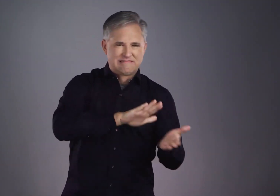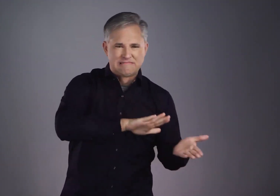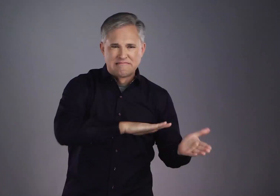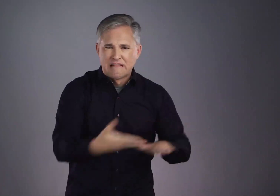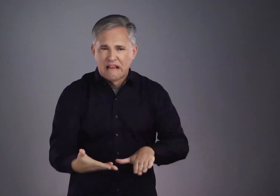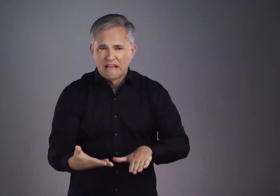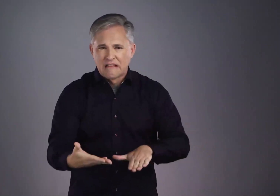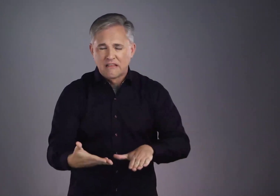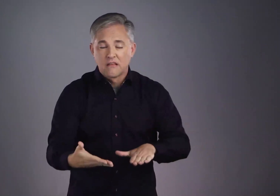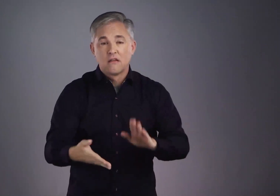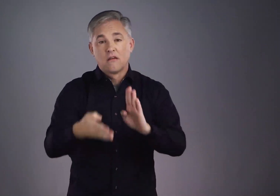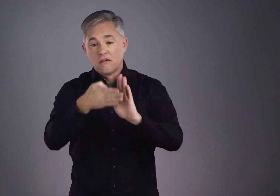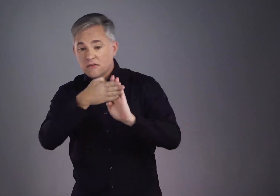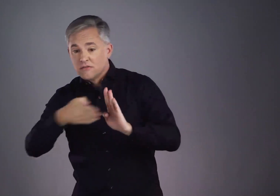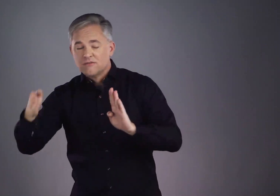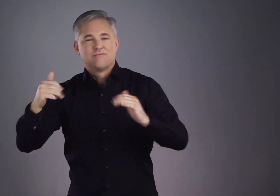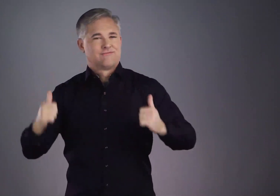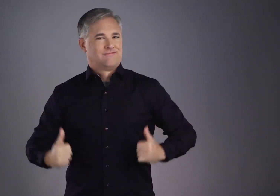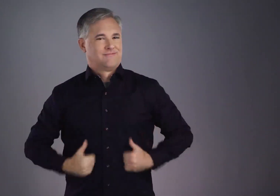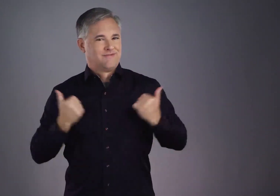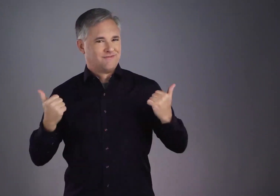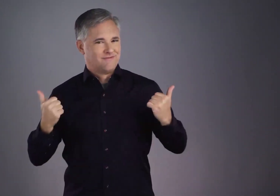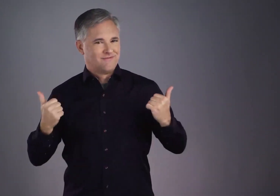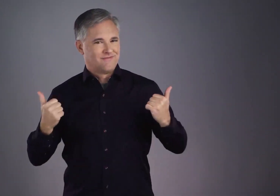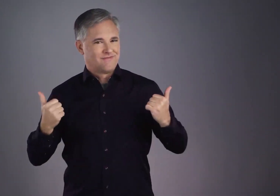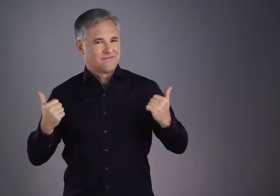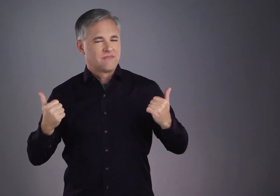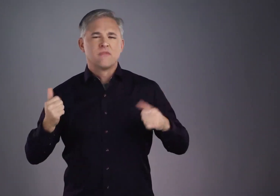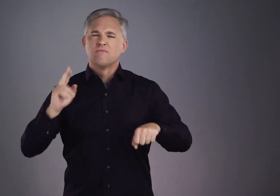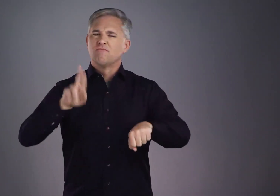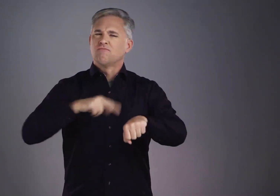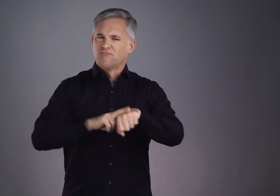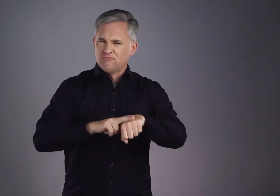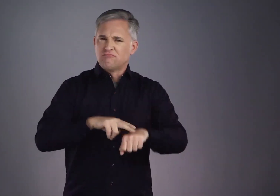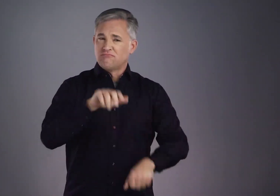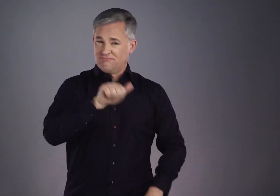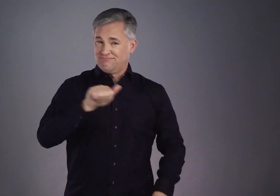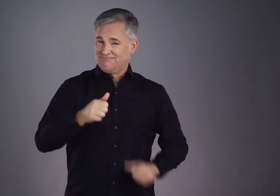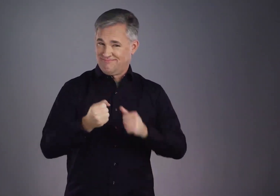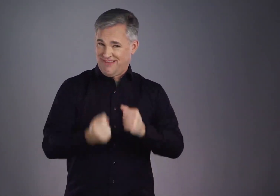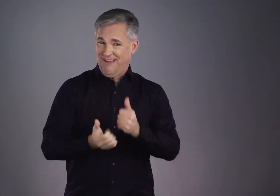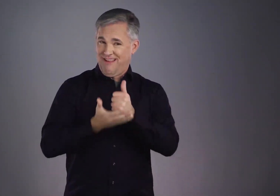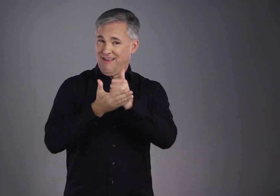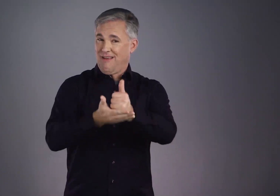A.A. can, of course, mean just as much to uncounted alcoholics not yet reached.